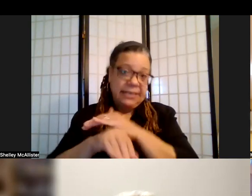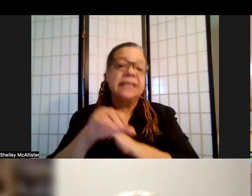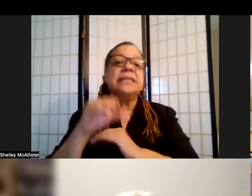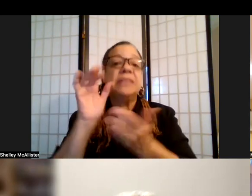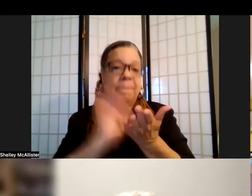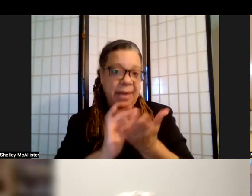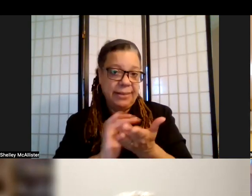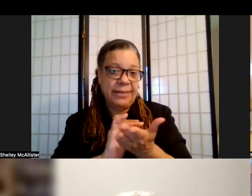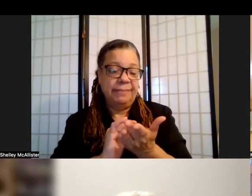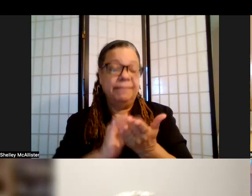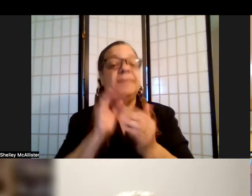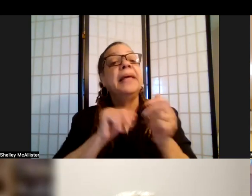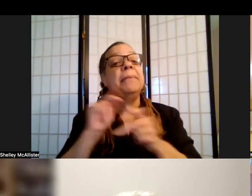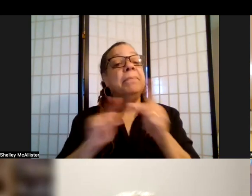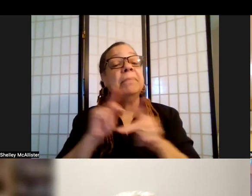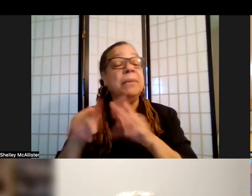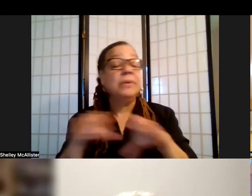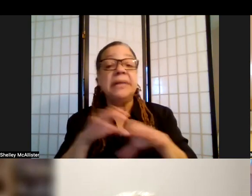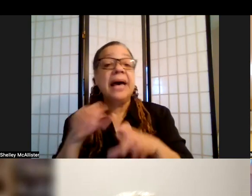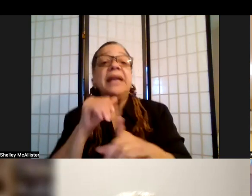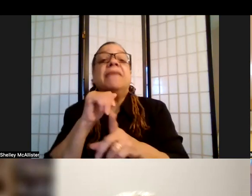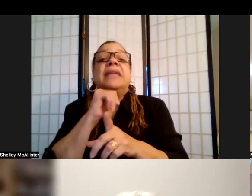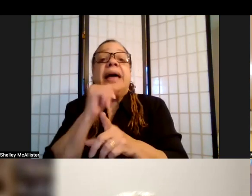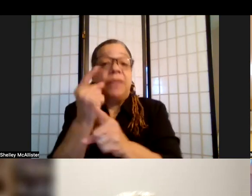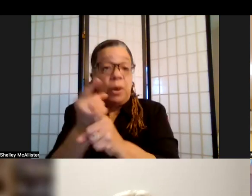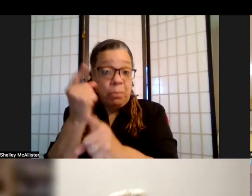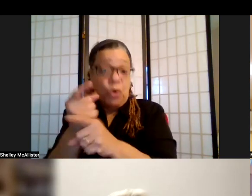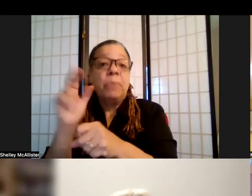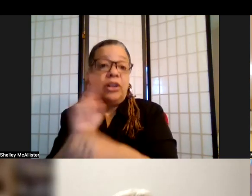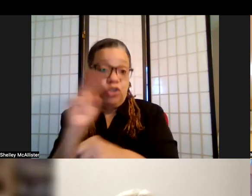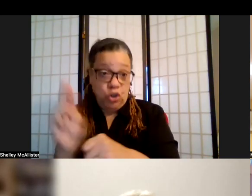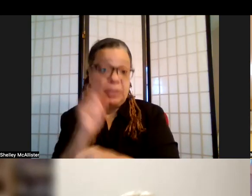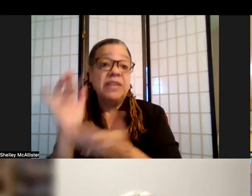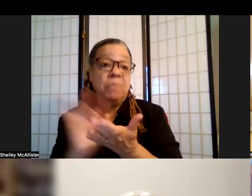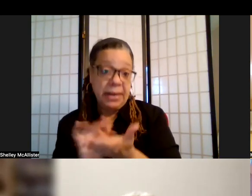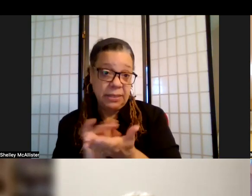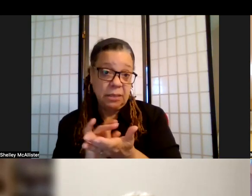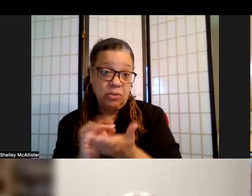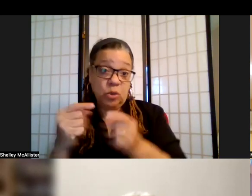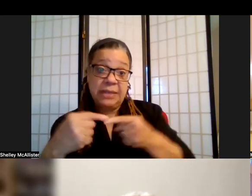people dying because of improper use of antibiotics. Right. So, so, let's do a thought experiment.